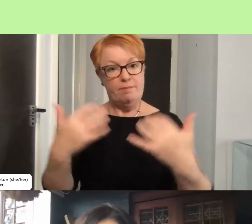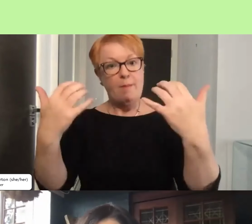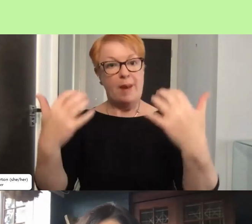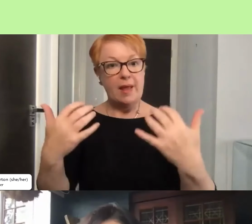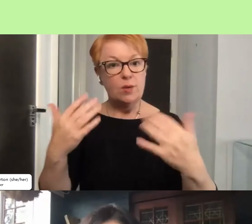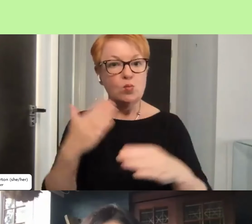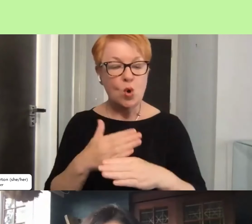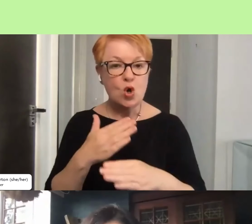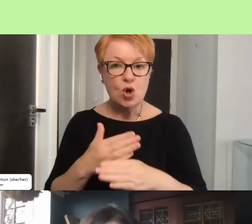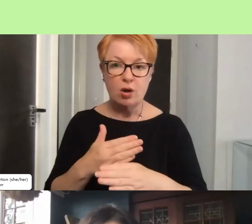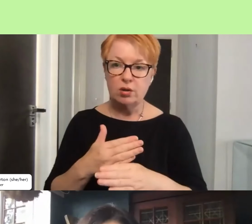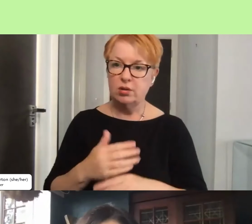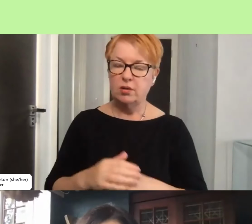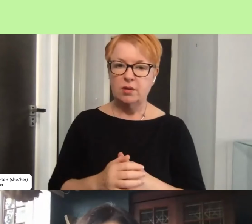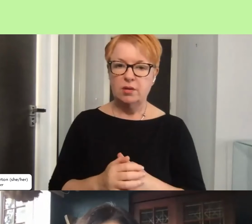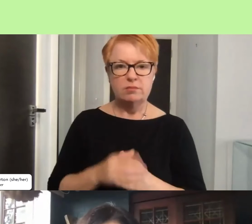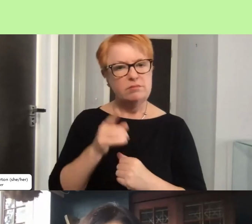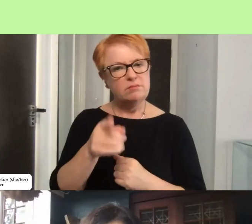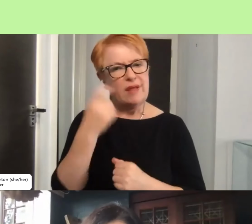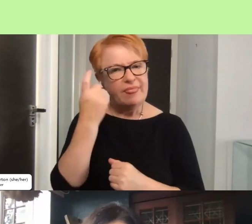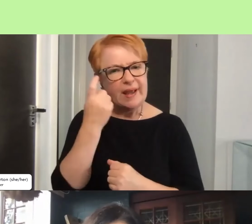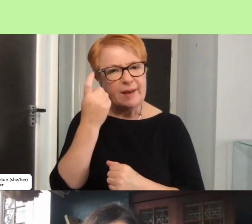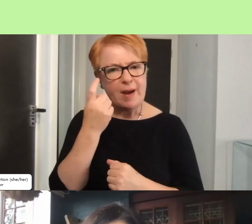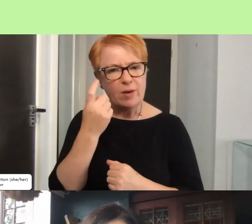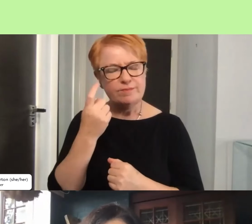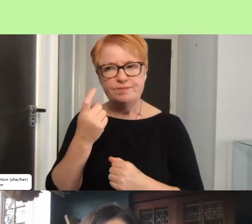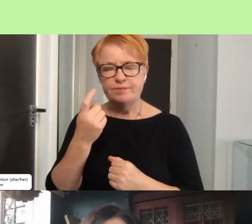And how you thinking about the value of directing attention towards something?